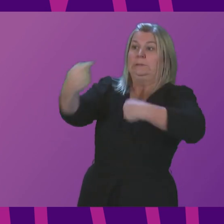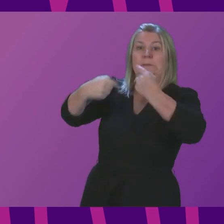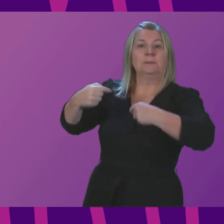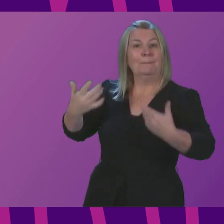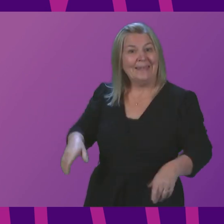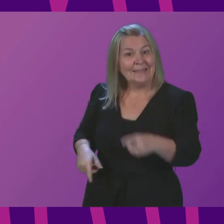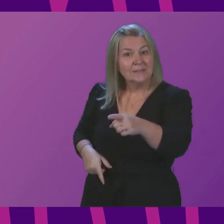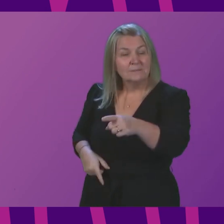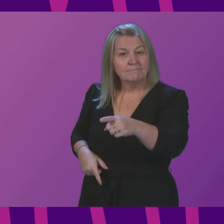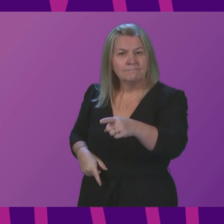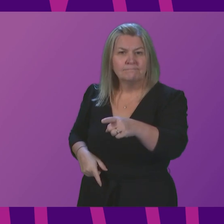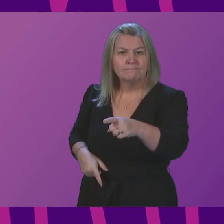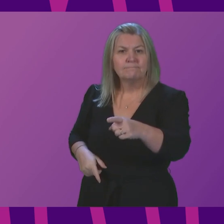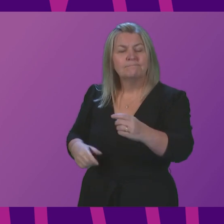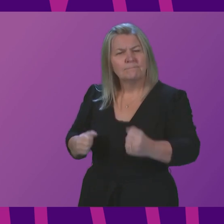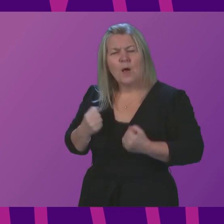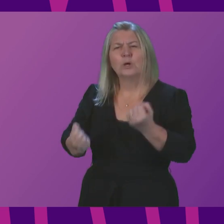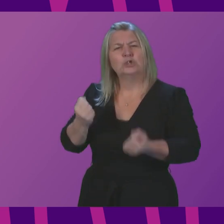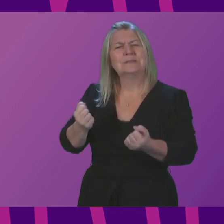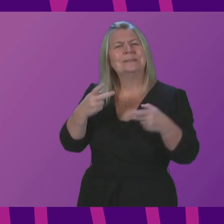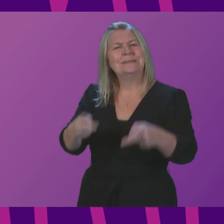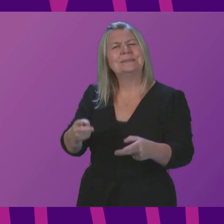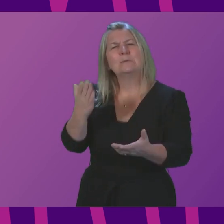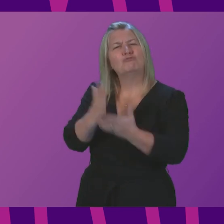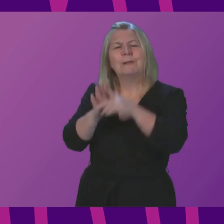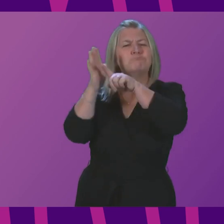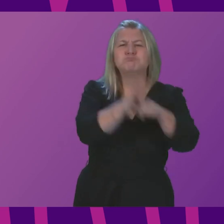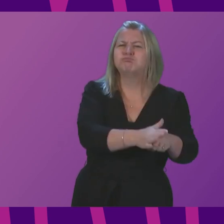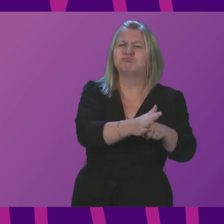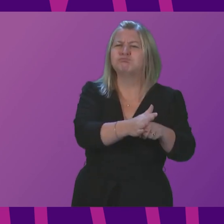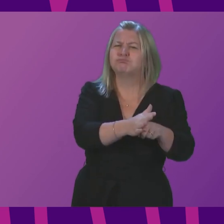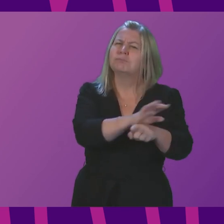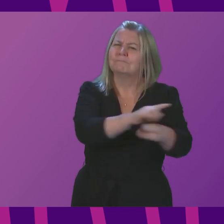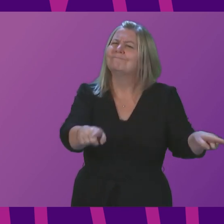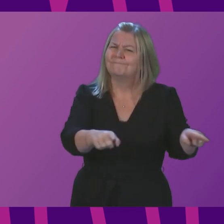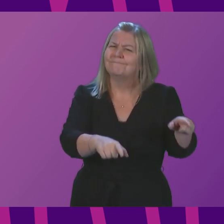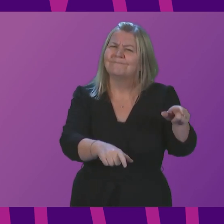The justice system is stacked against victims. We have to change that to prevent another